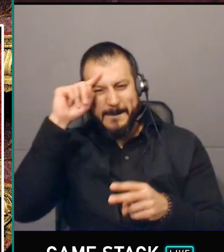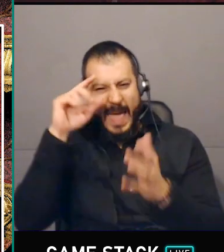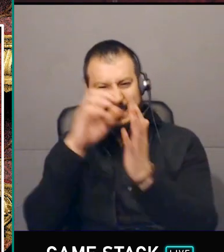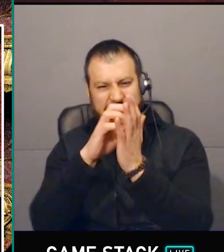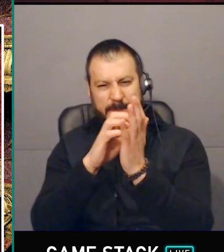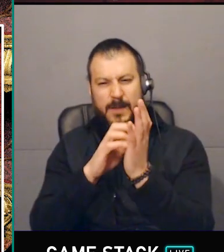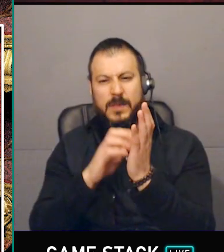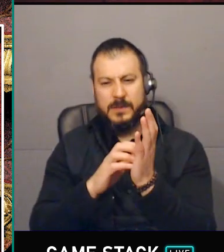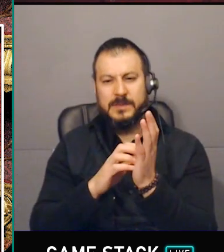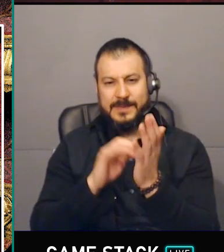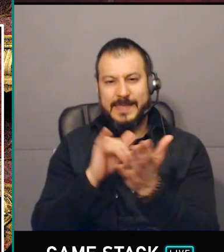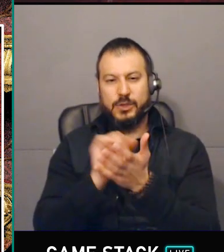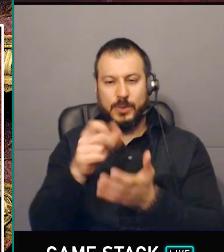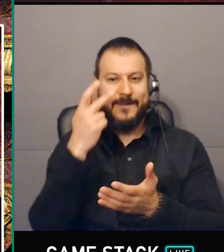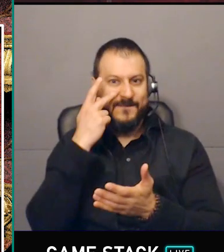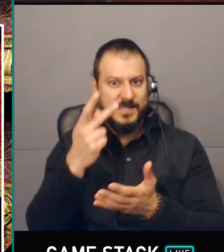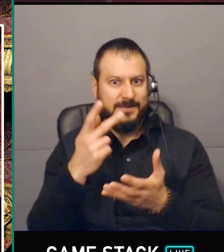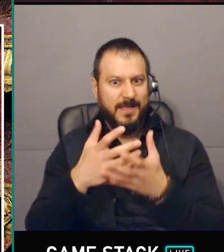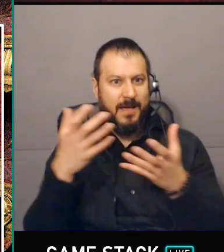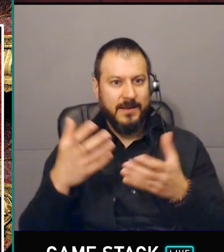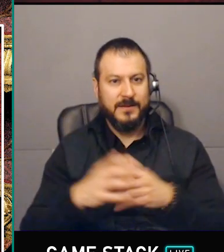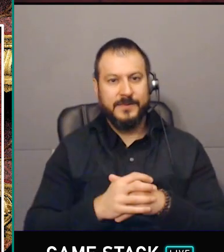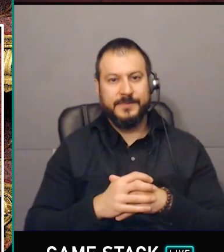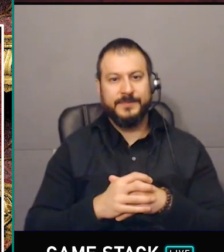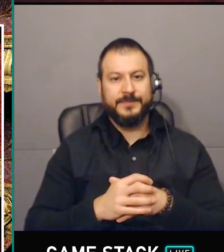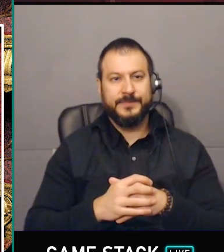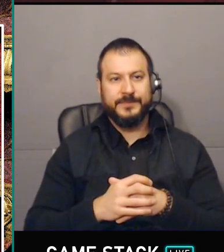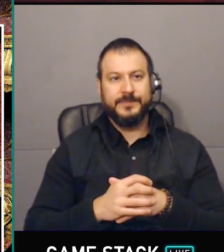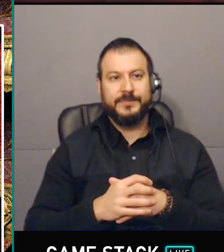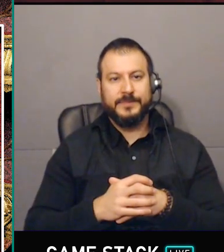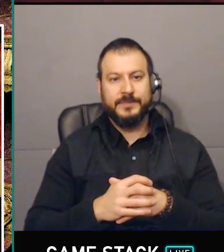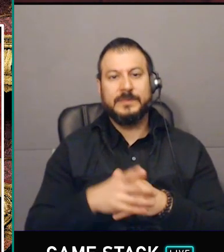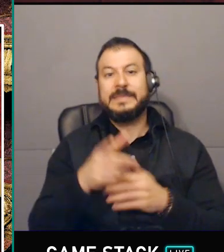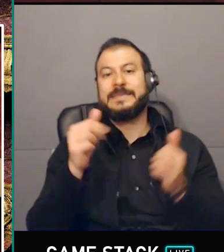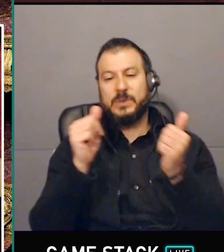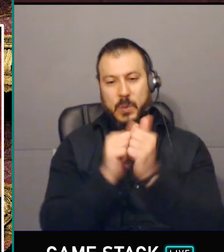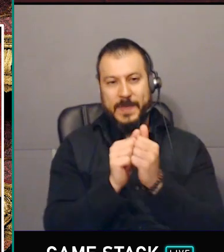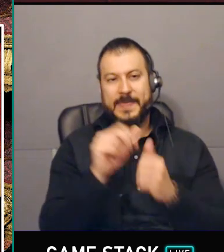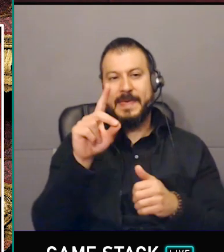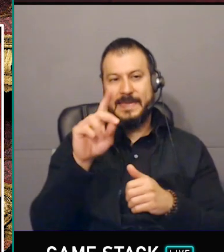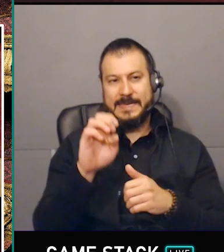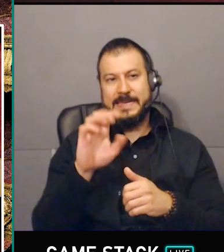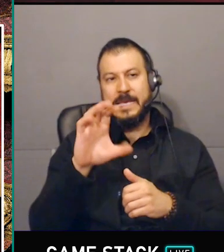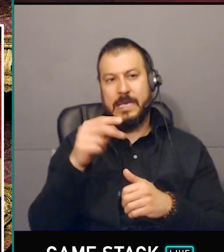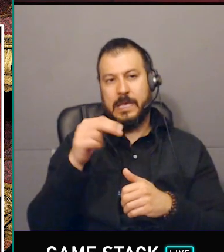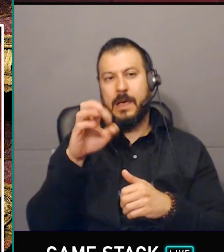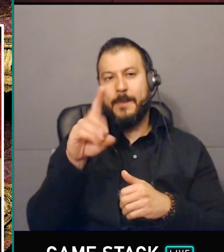or there that are visible alot here. So here is with decouple shading and the key